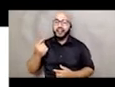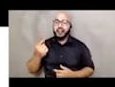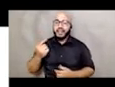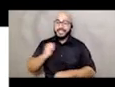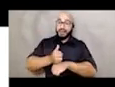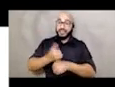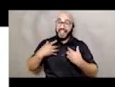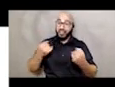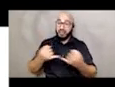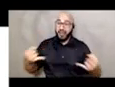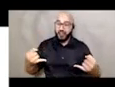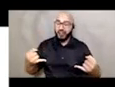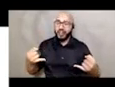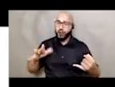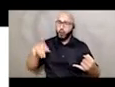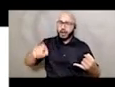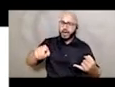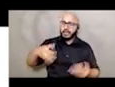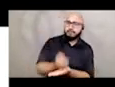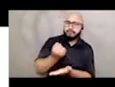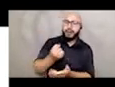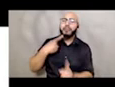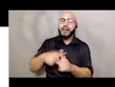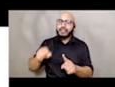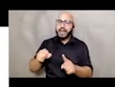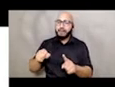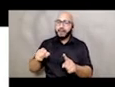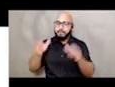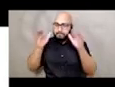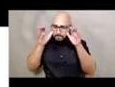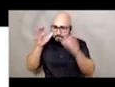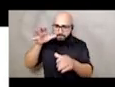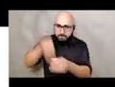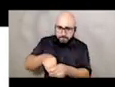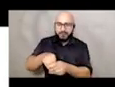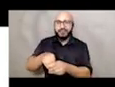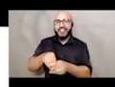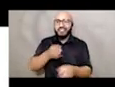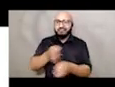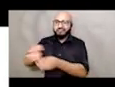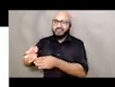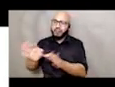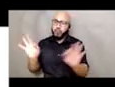and you're able to be present in areas that matter. Now, I'd like to turn it over to Enrique, who will cover how to set